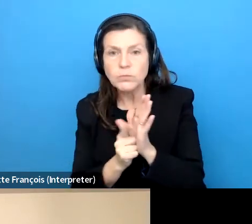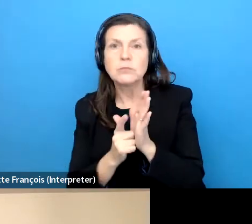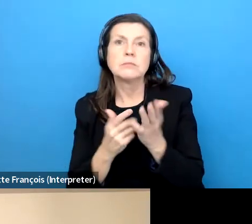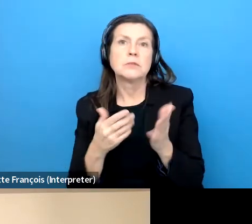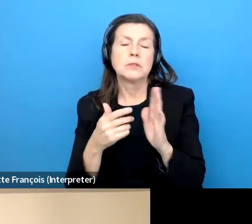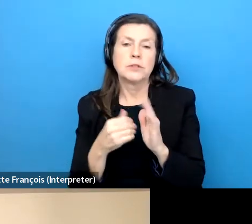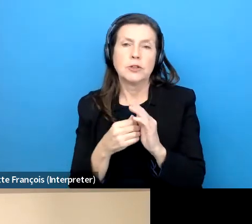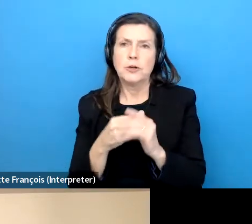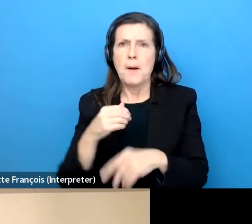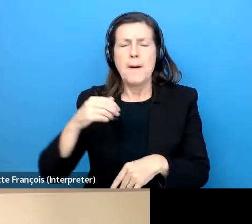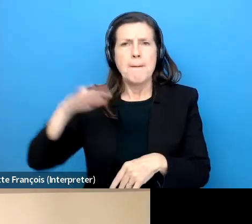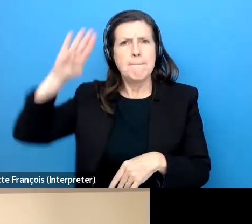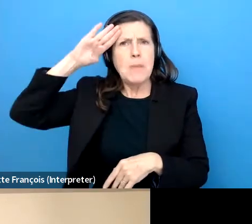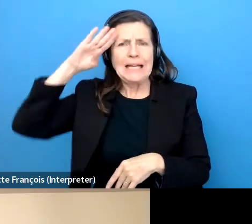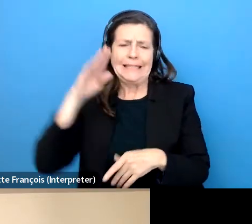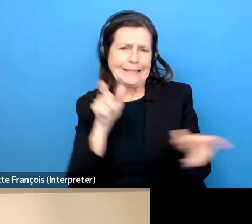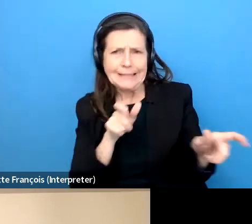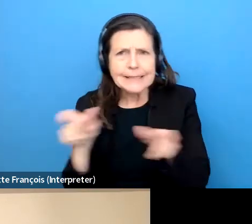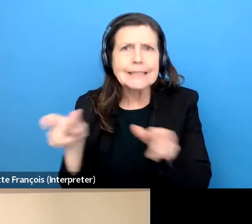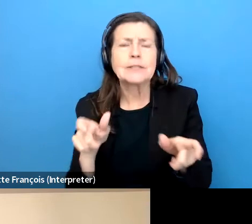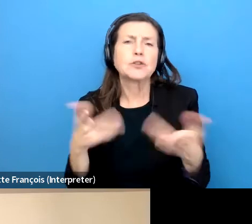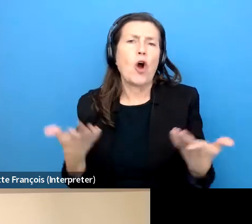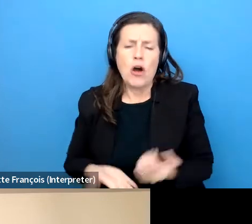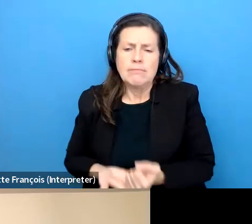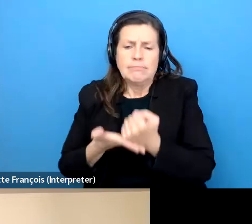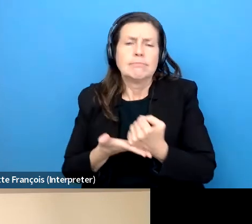and social services, making it easier for traffickers